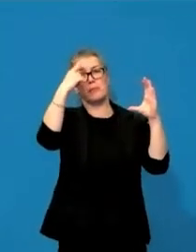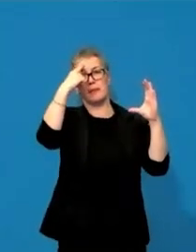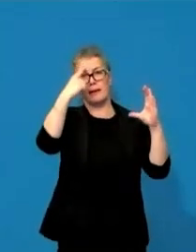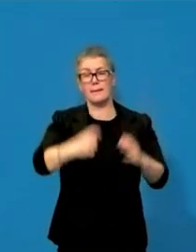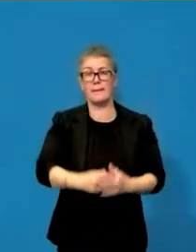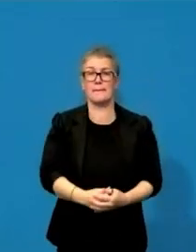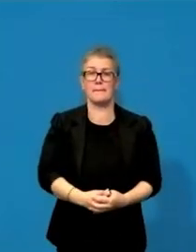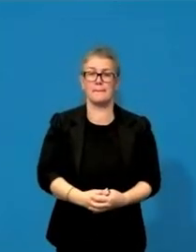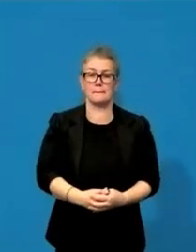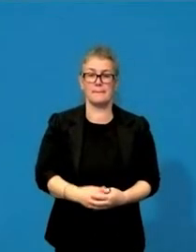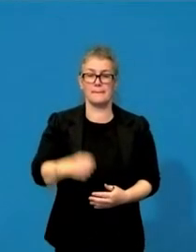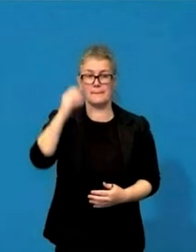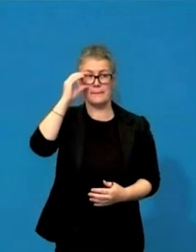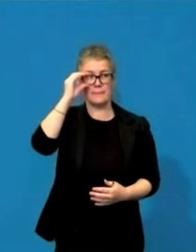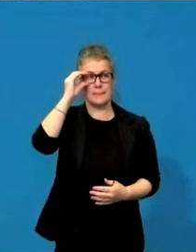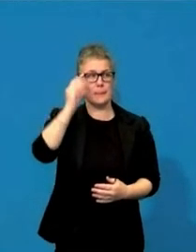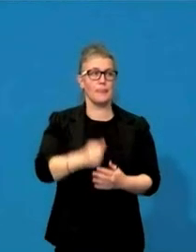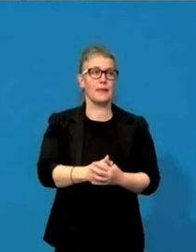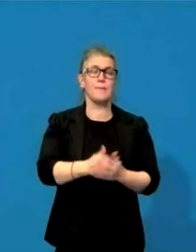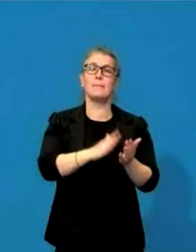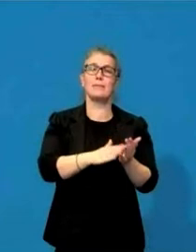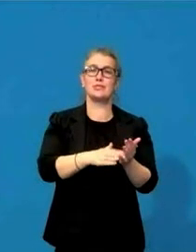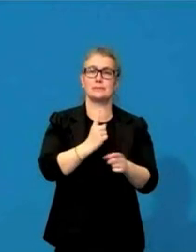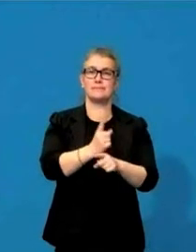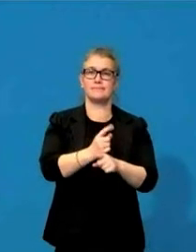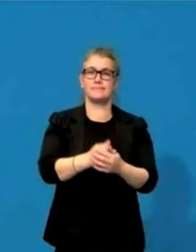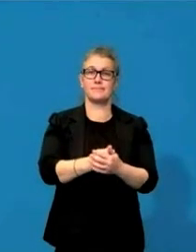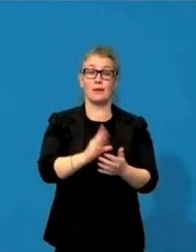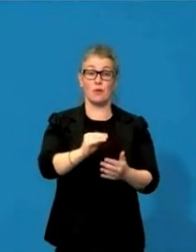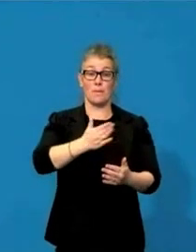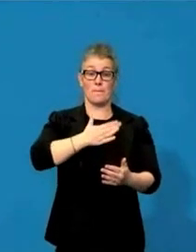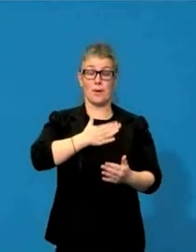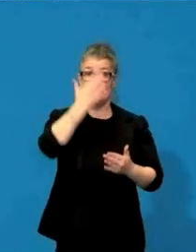That's - I guess, just from our own experience, I mean, the early intervention